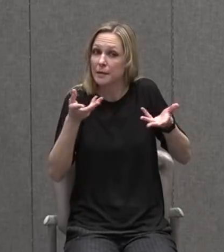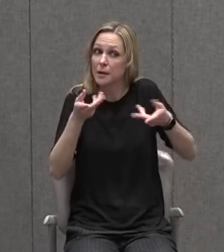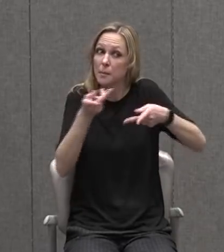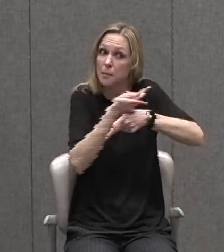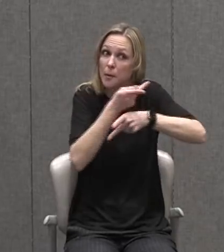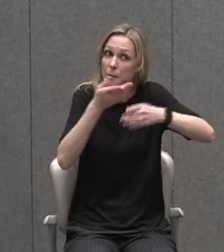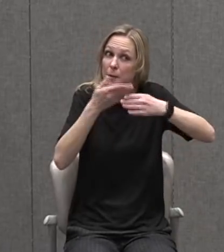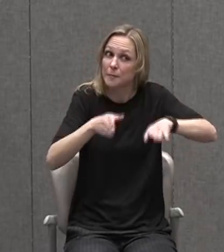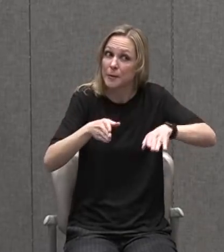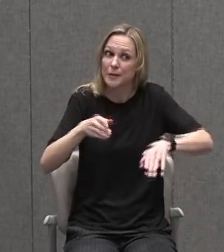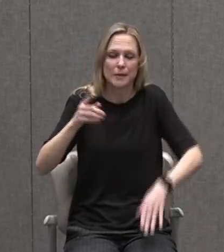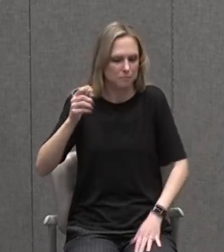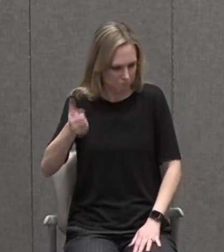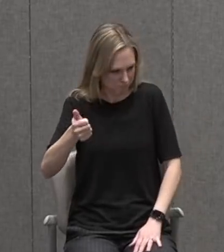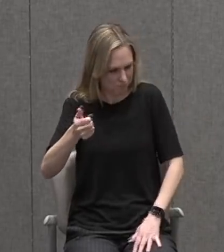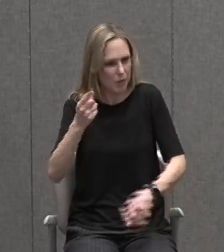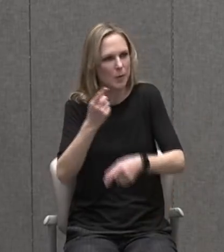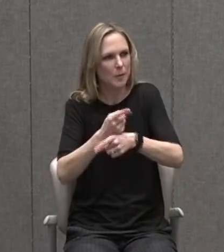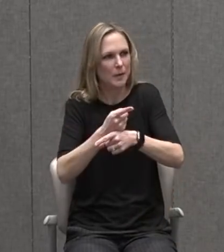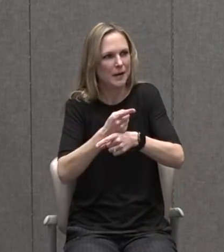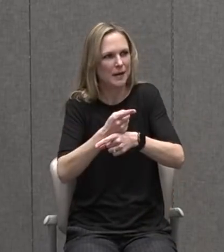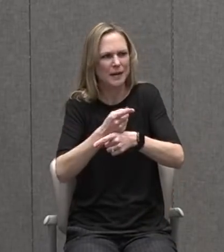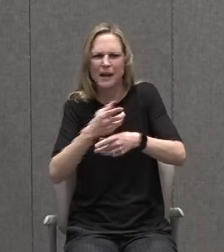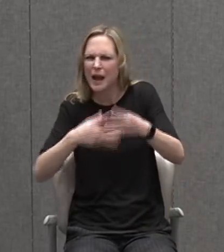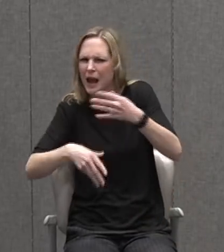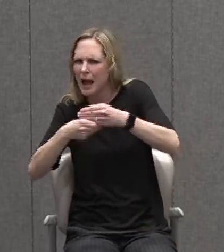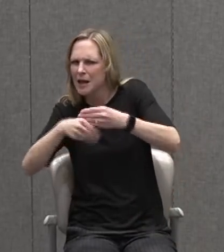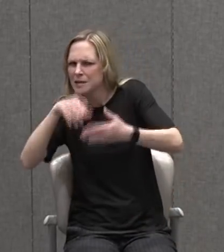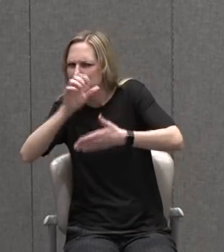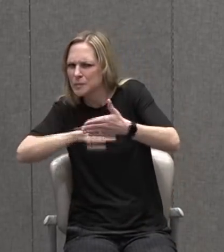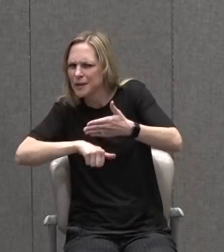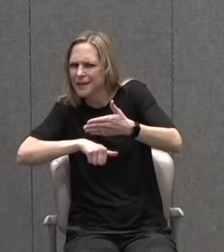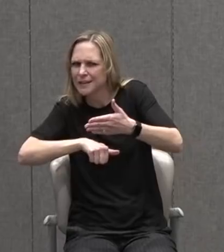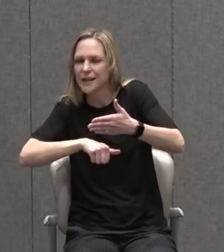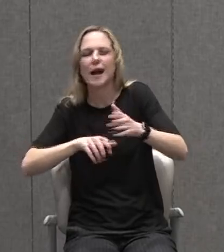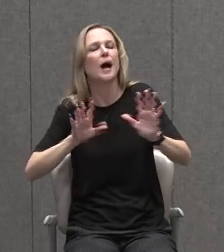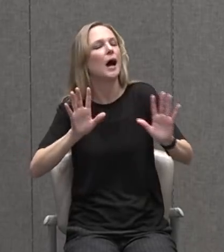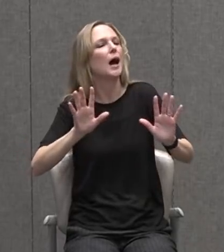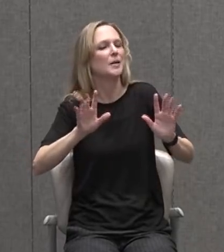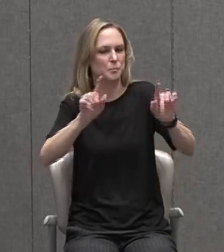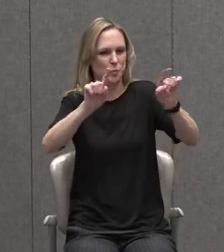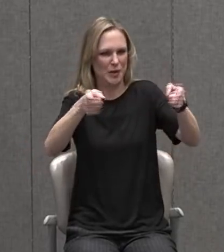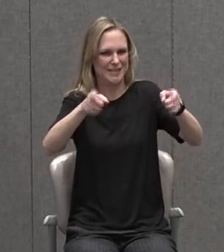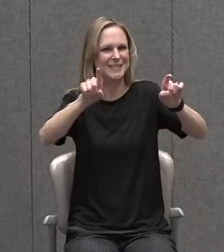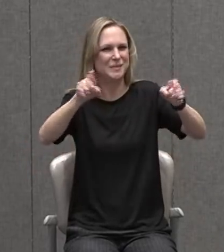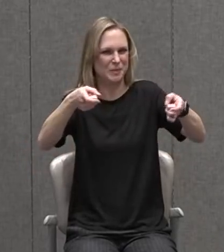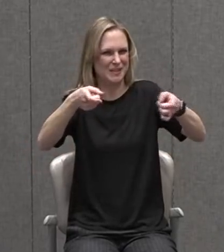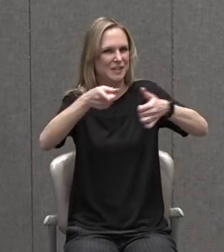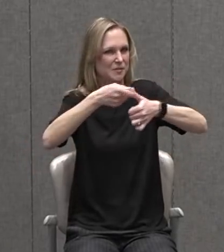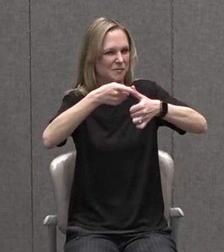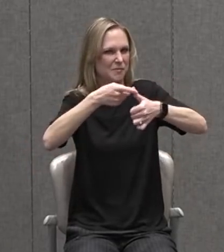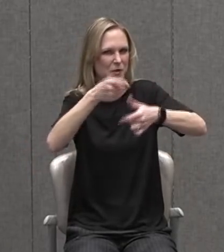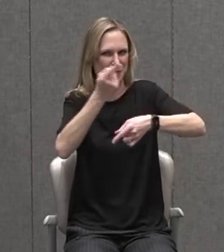I heard that as chart, parentheses, we got to do the parentheses first.